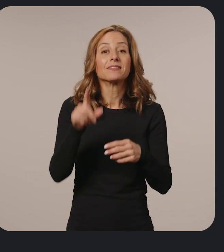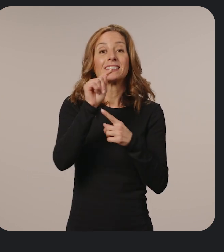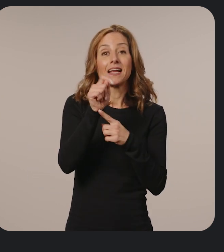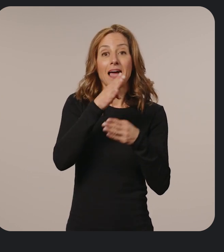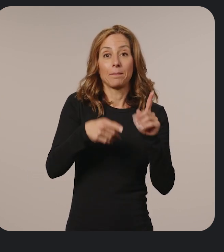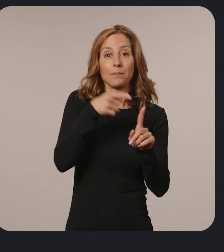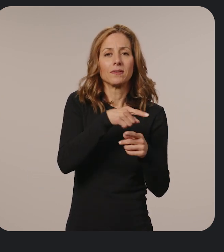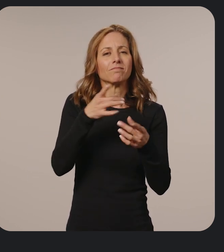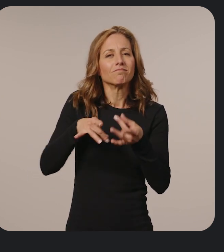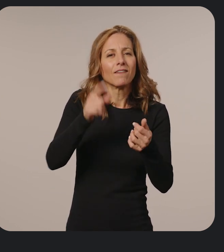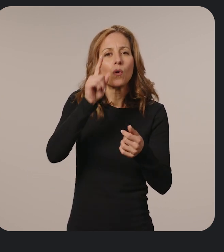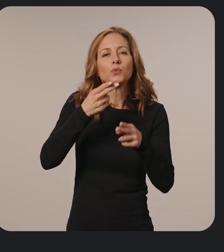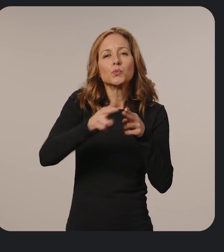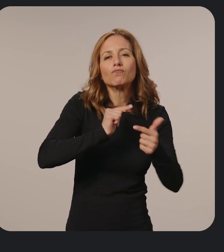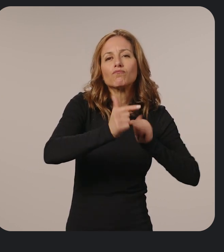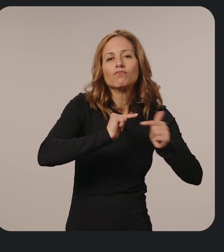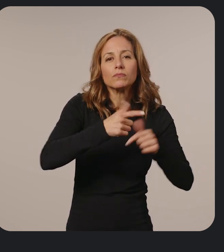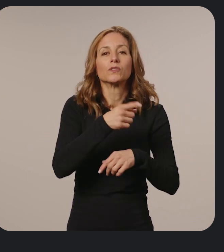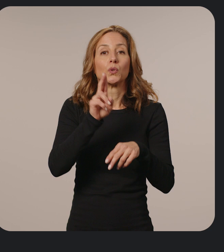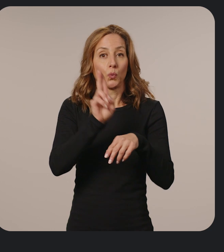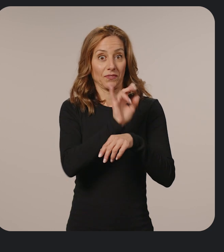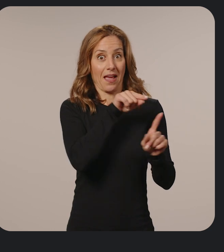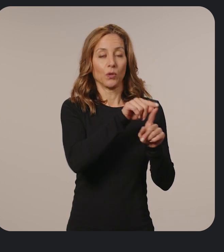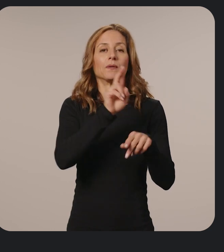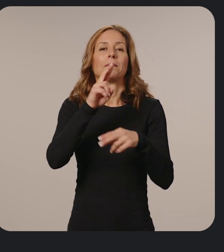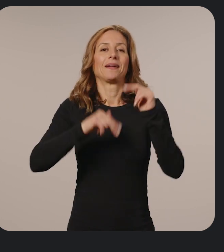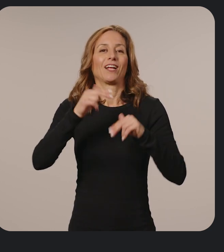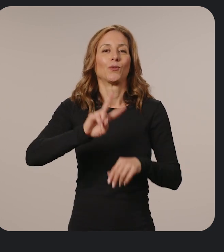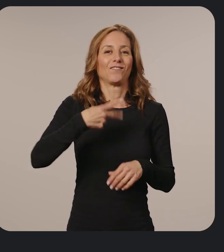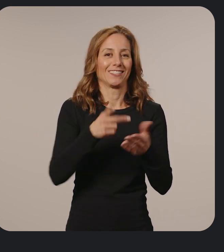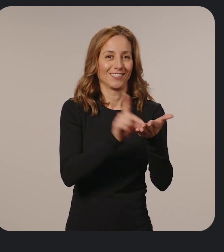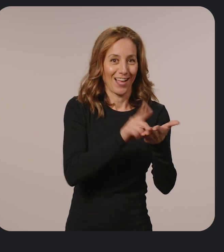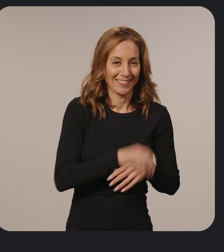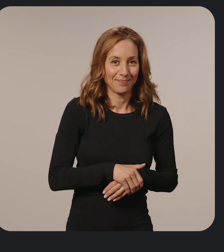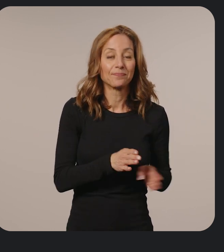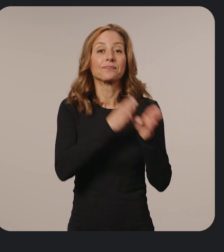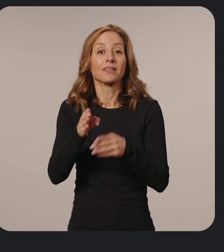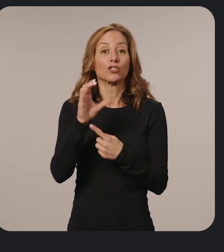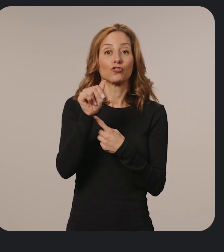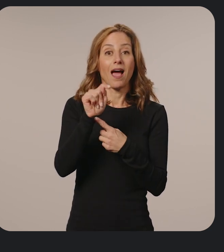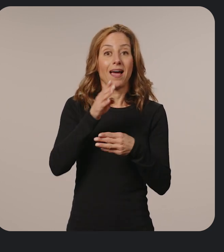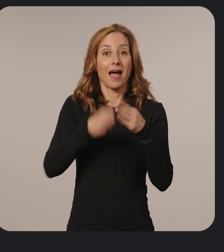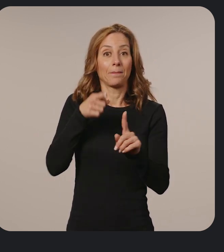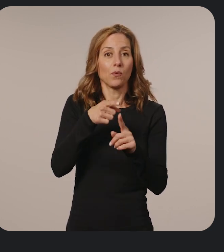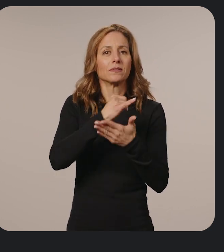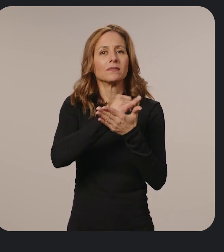And you'll use this to build the reverse dictionary. The chat endpoint is designed to help you create interactive multi-turn applications.